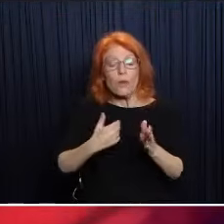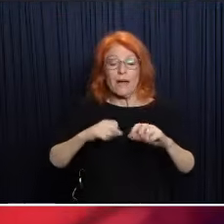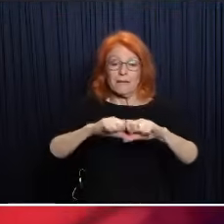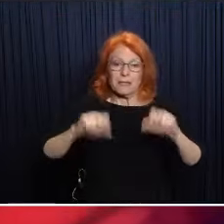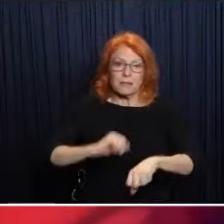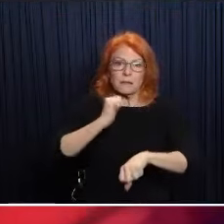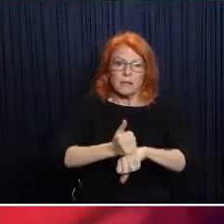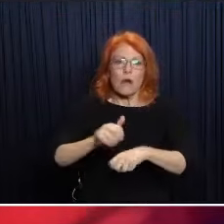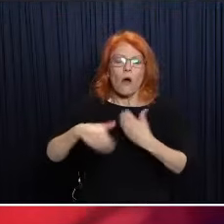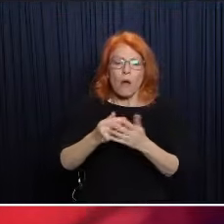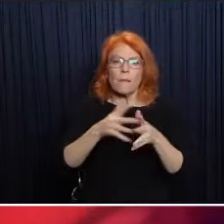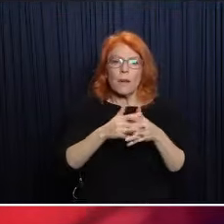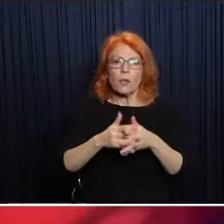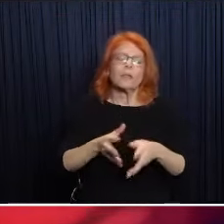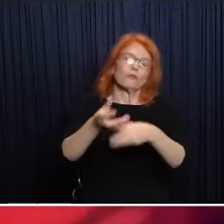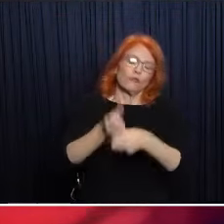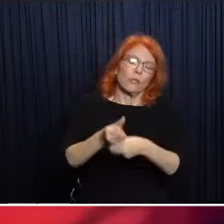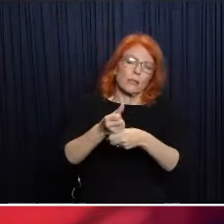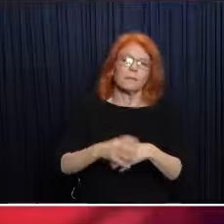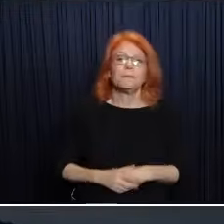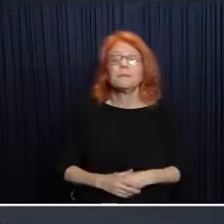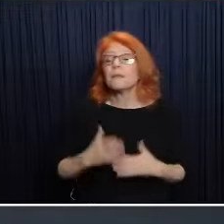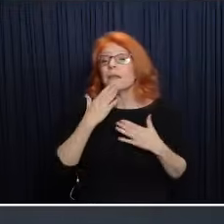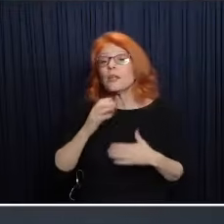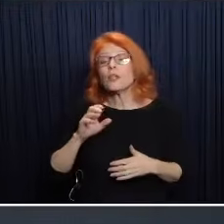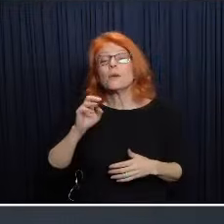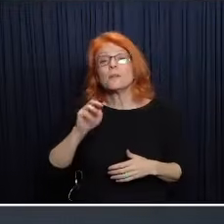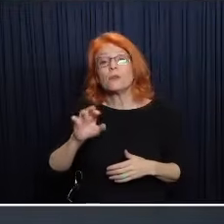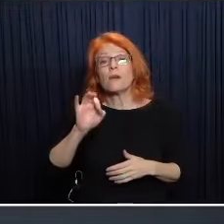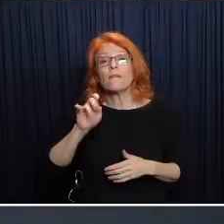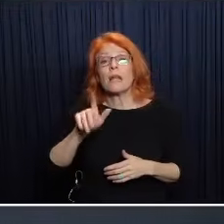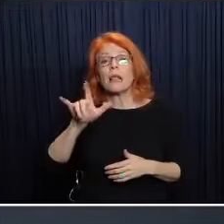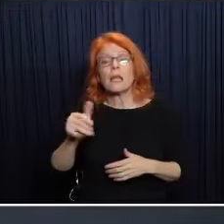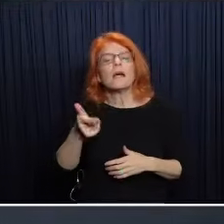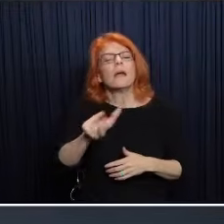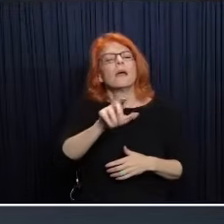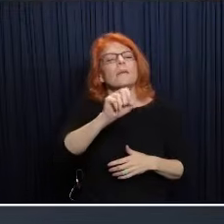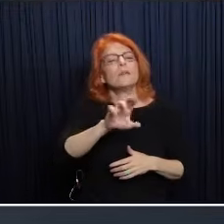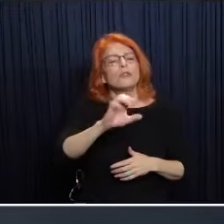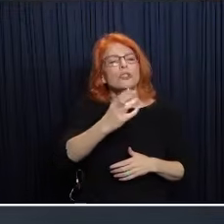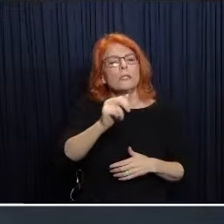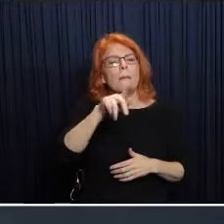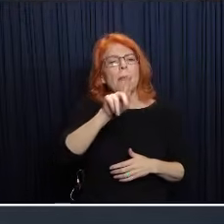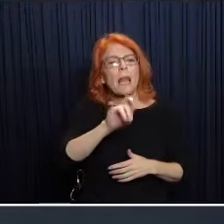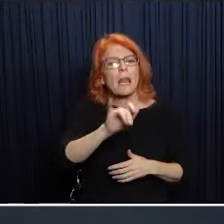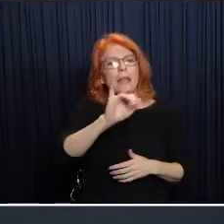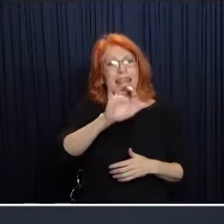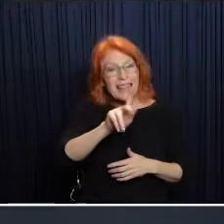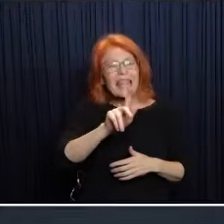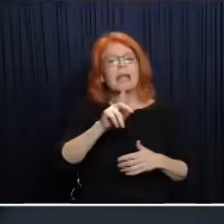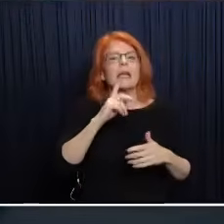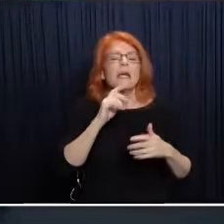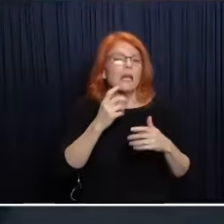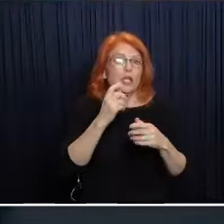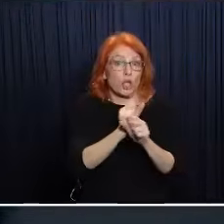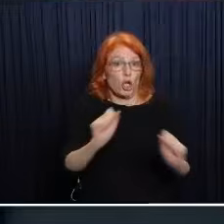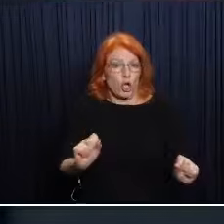I DON'T BELIEVE IT HAPPENED. THAT IS WHAT IS SO IMPORTANT TO MAKE SURE WE HAVE A SYSTEM THAT ALL AMERICANS BELIEVE AND TRUST.